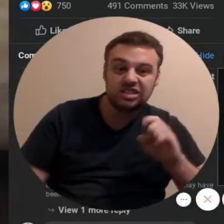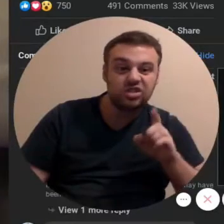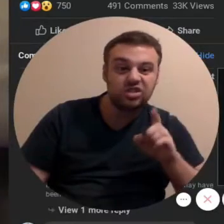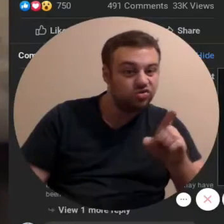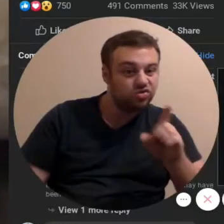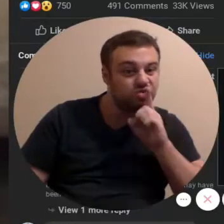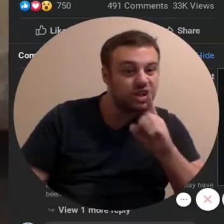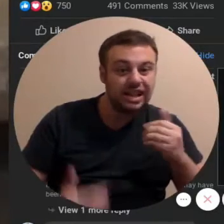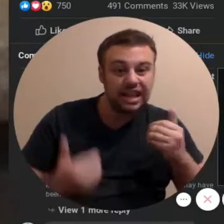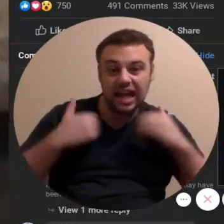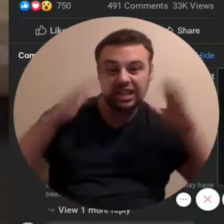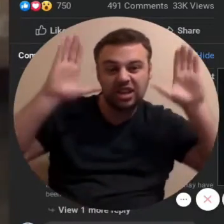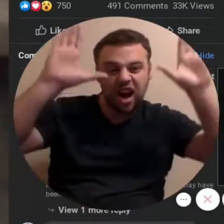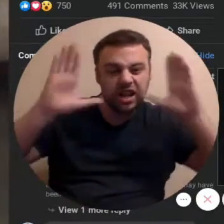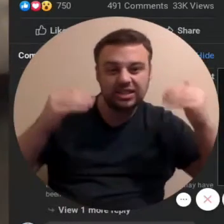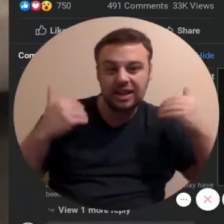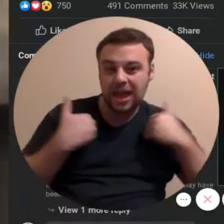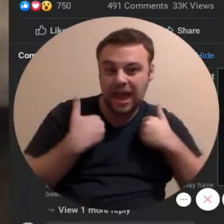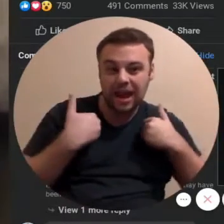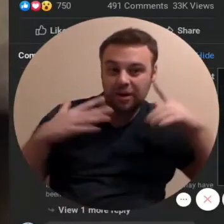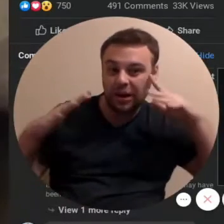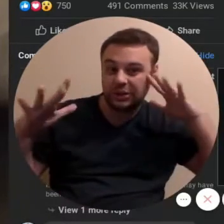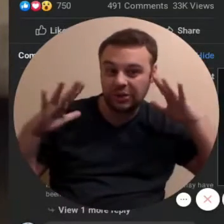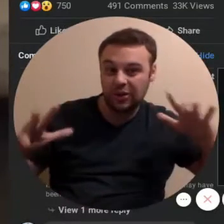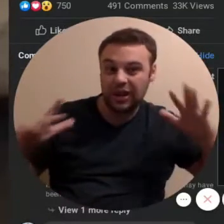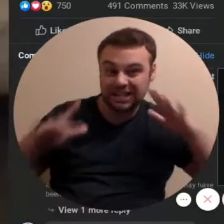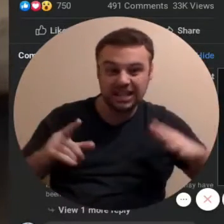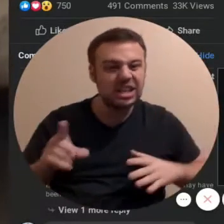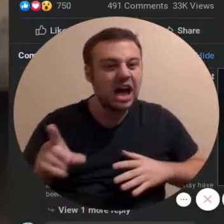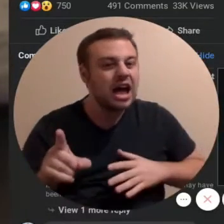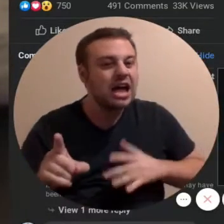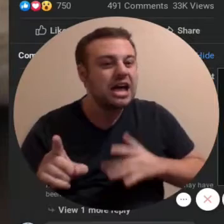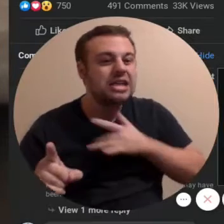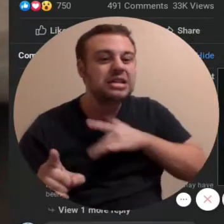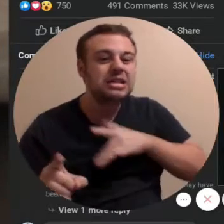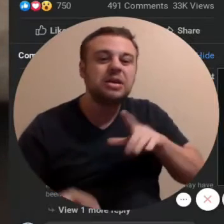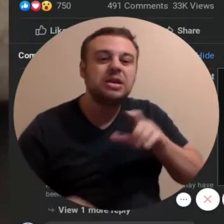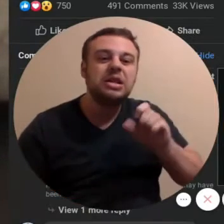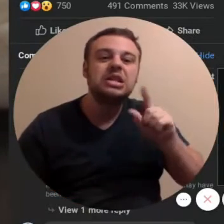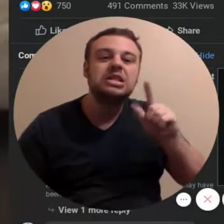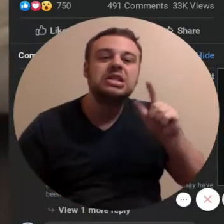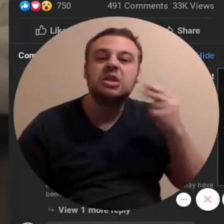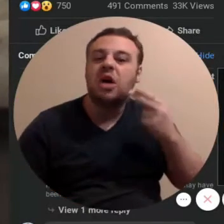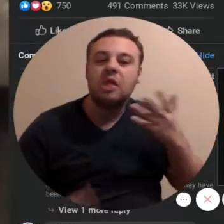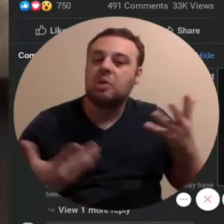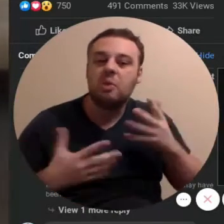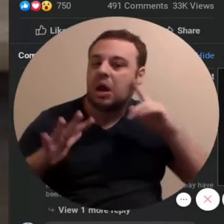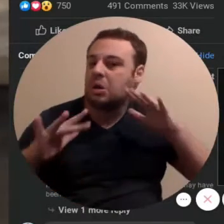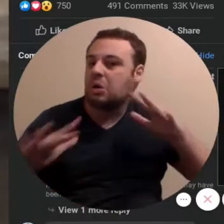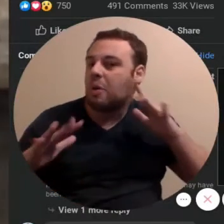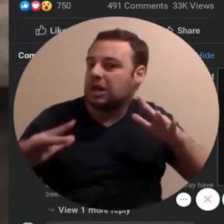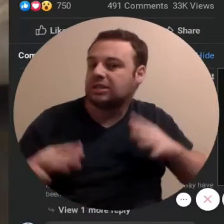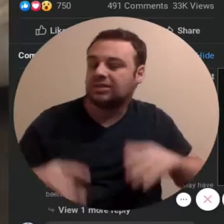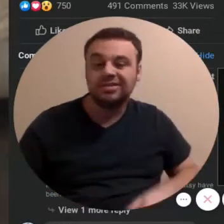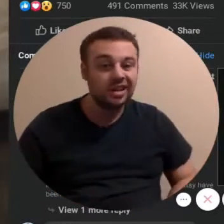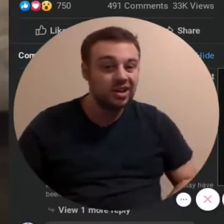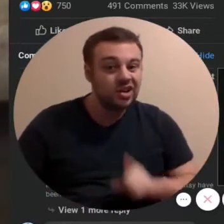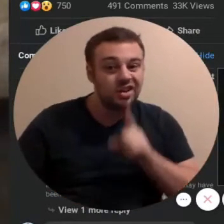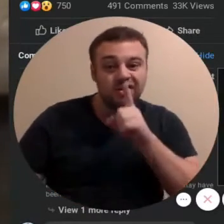What sound does a- what sound does Pedro the sloth make? Julie: So I've never heard him make any noises except for the crunching, like he's making right now, when he's